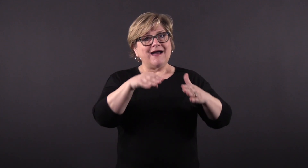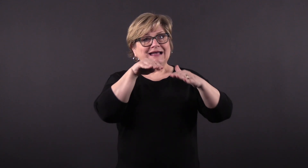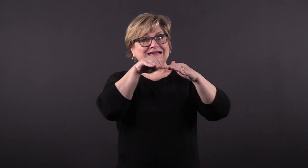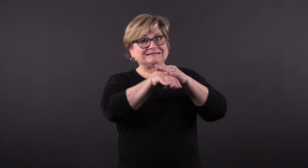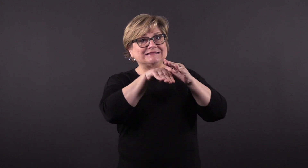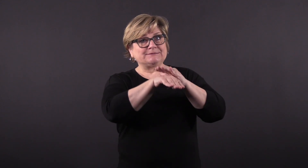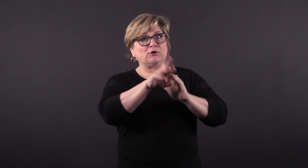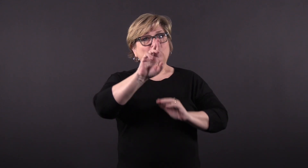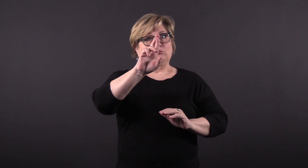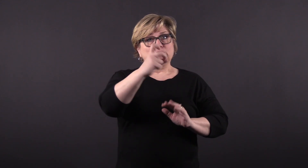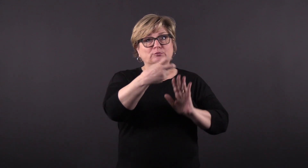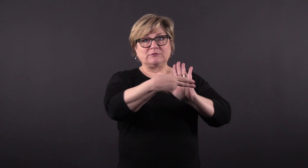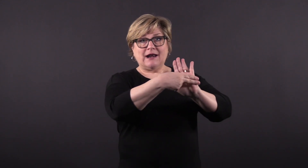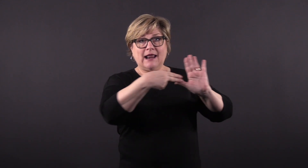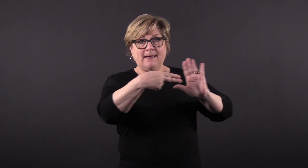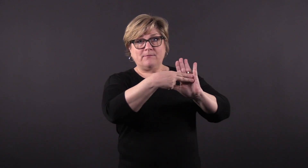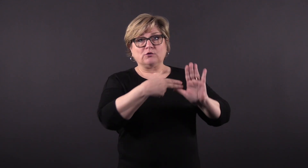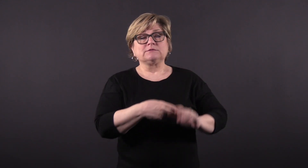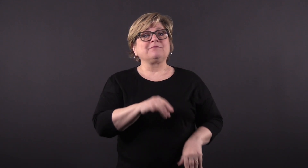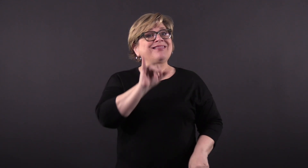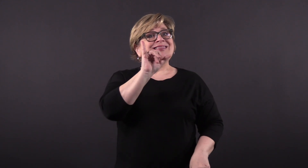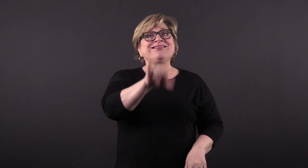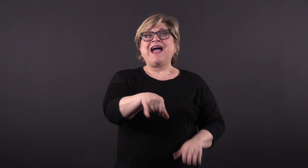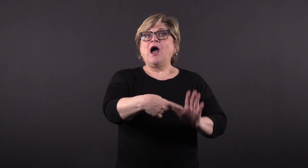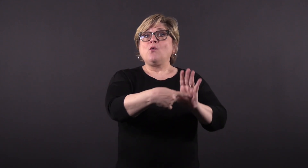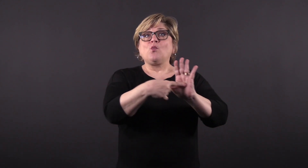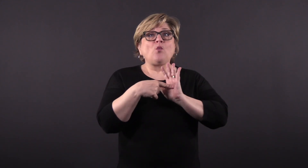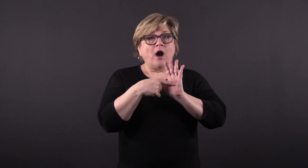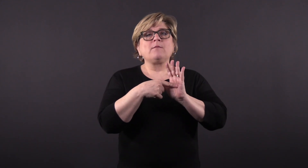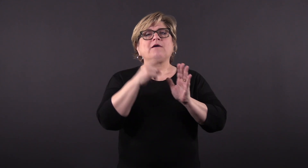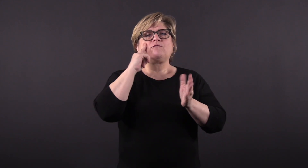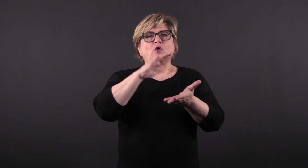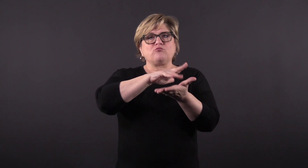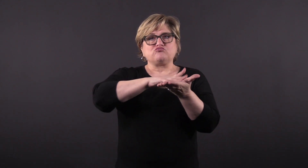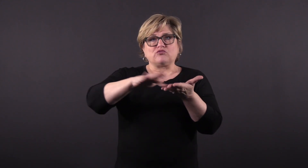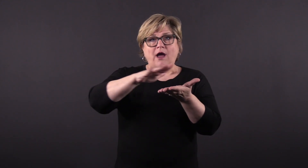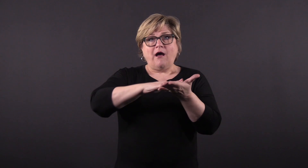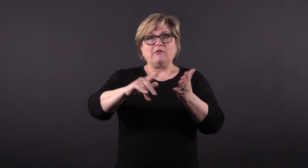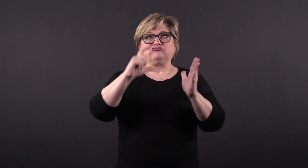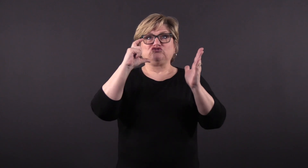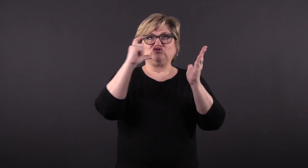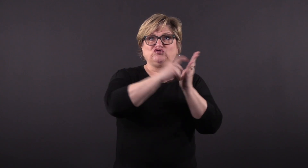accessible prescription labels. Those requirements for Braille, large print,